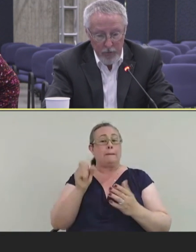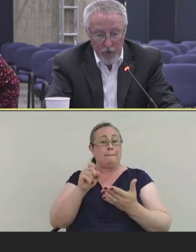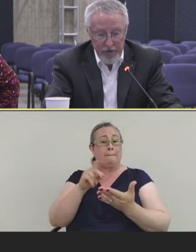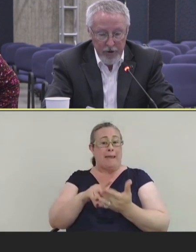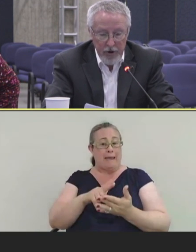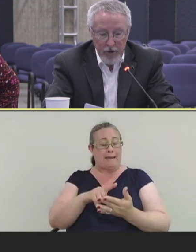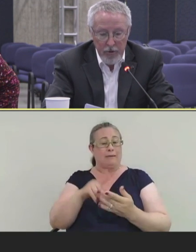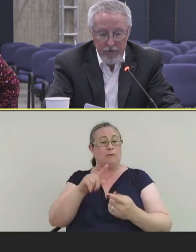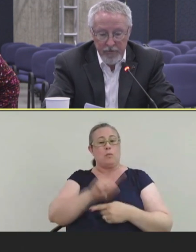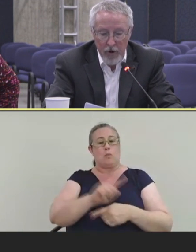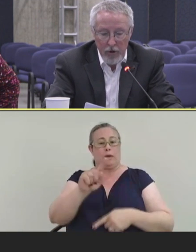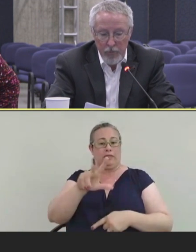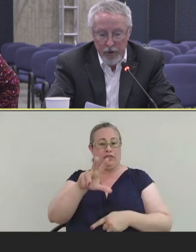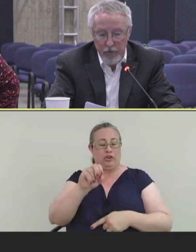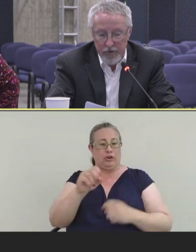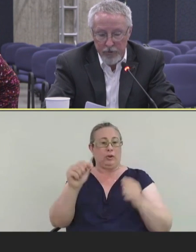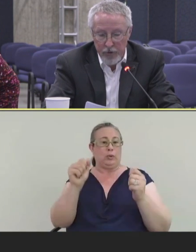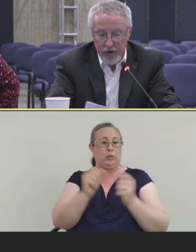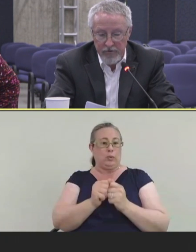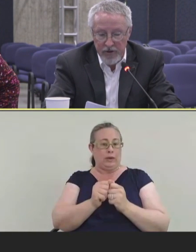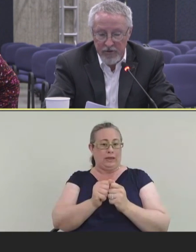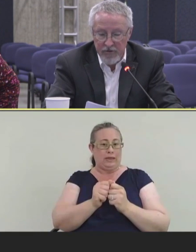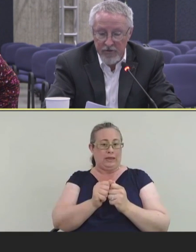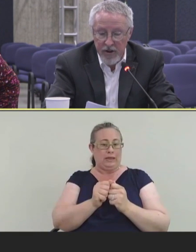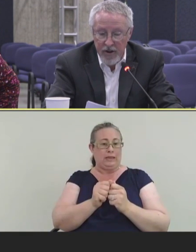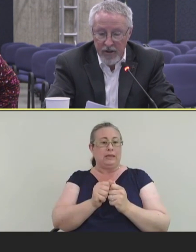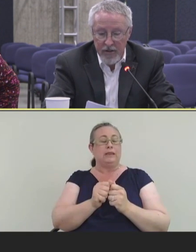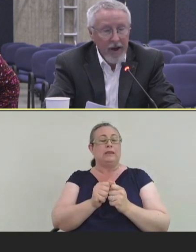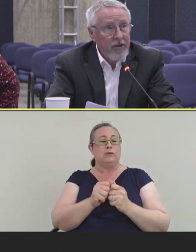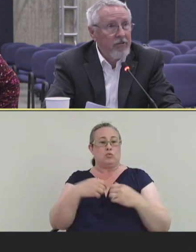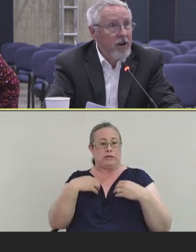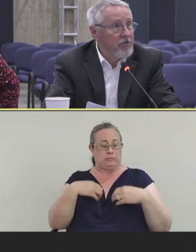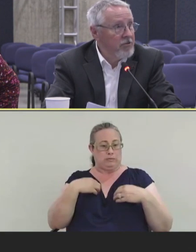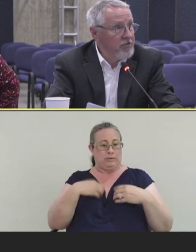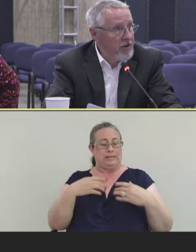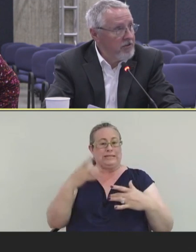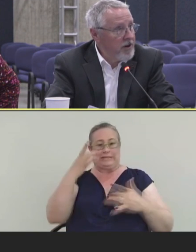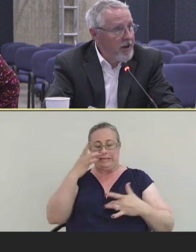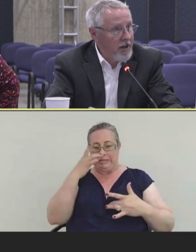1:30 p.m. with fall and winter respiratory diseases, the vaccination season ahead.